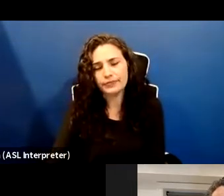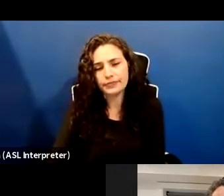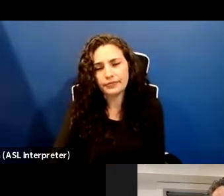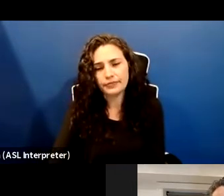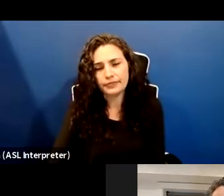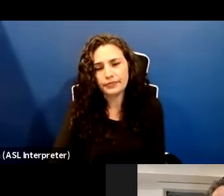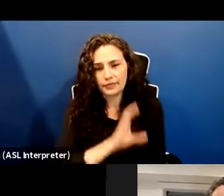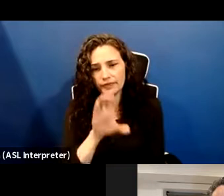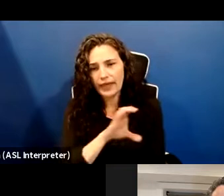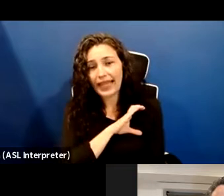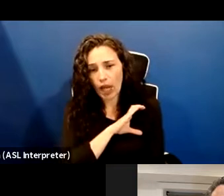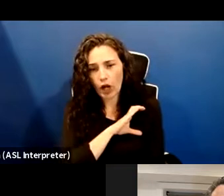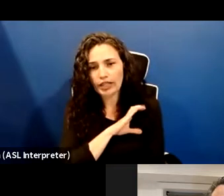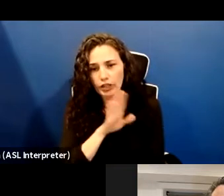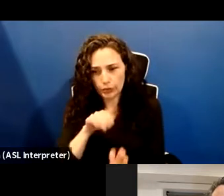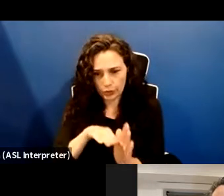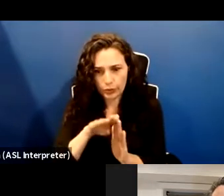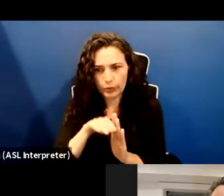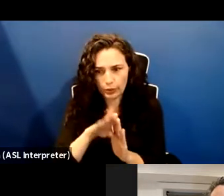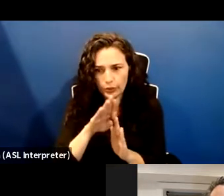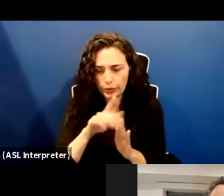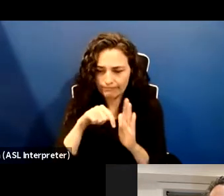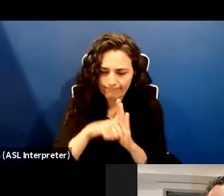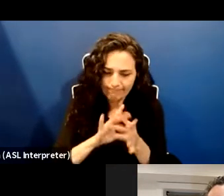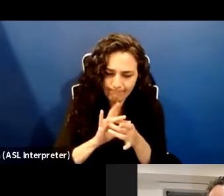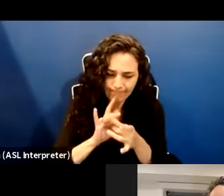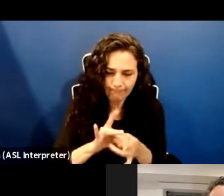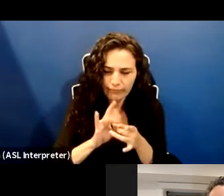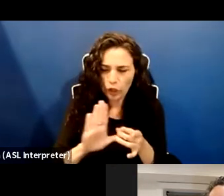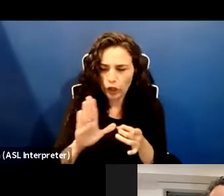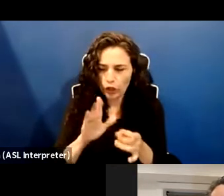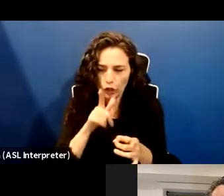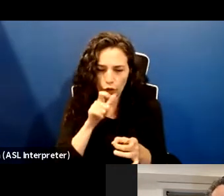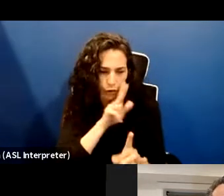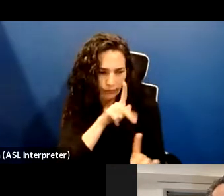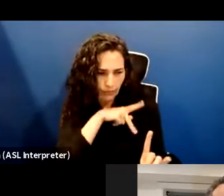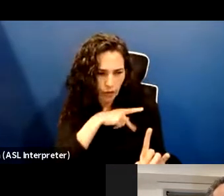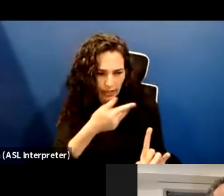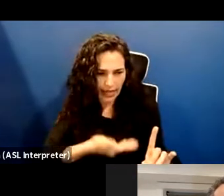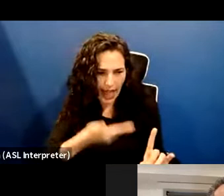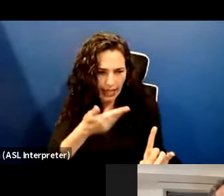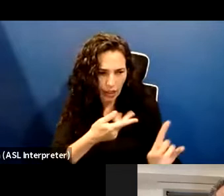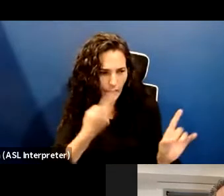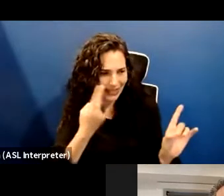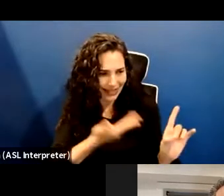character and richness of the person she is just came across this birth, and it was so uplifting and moving.